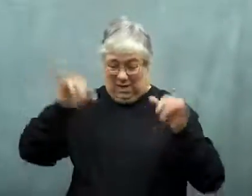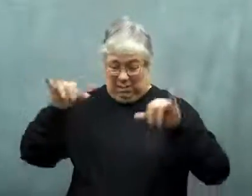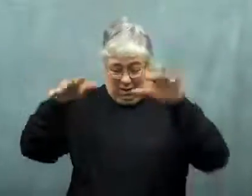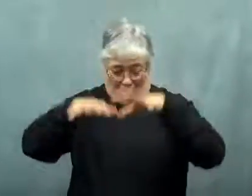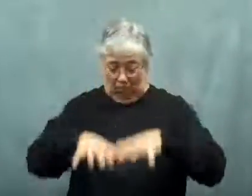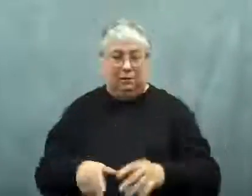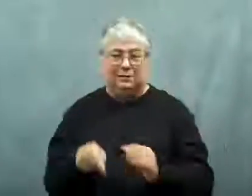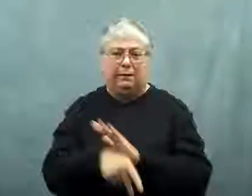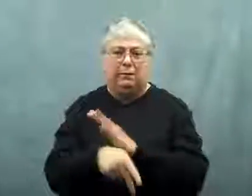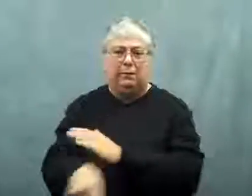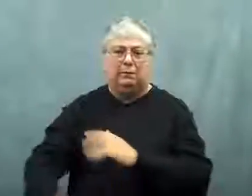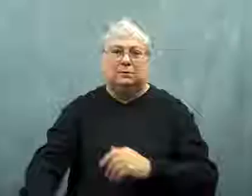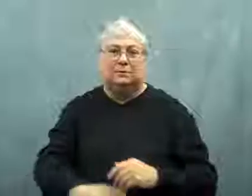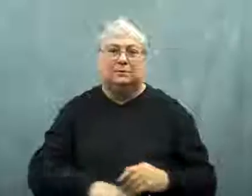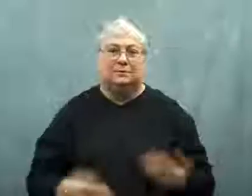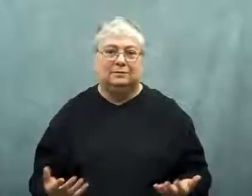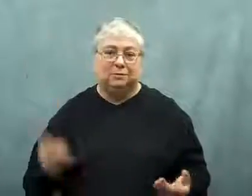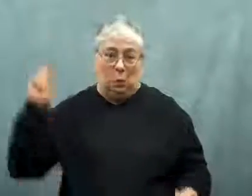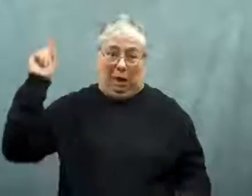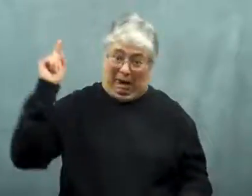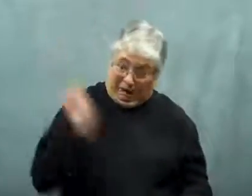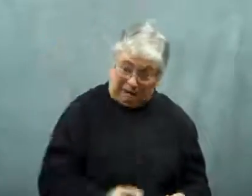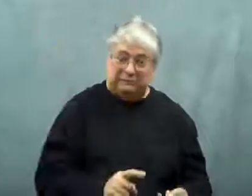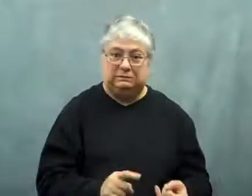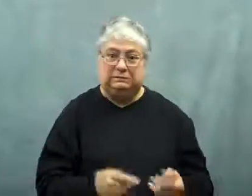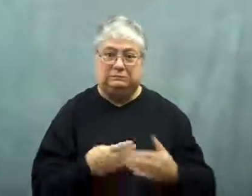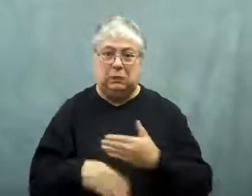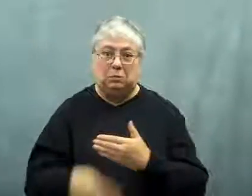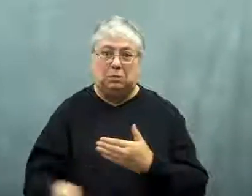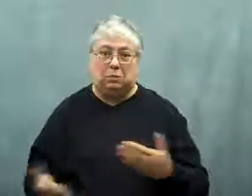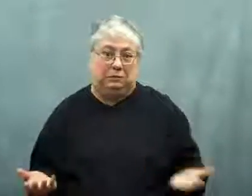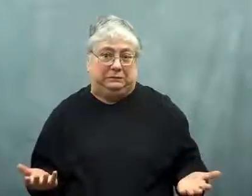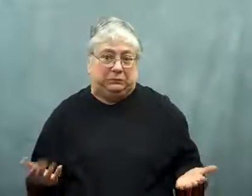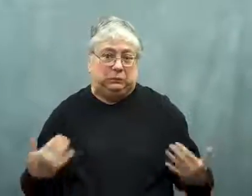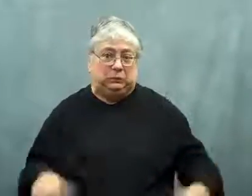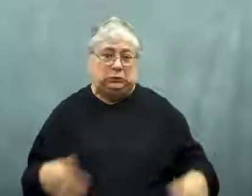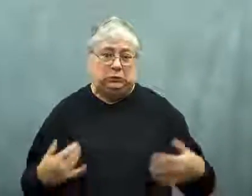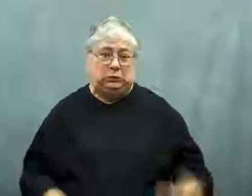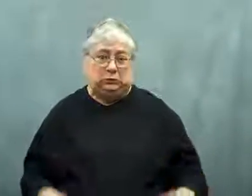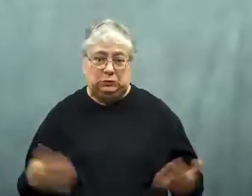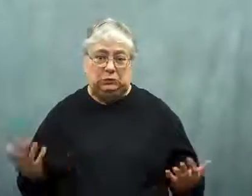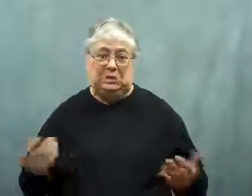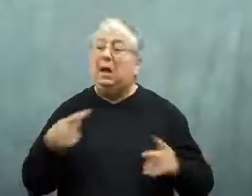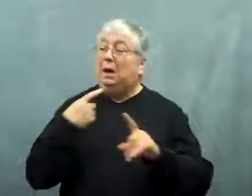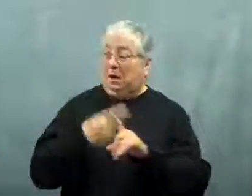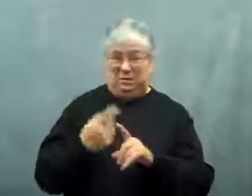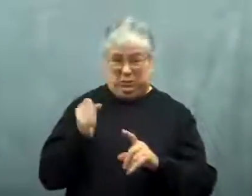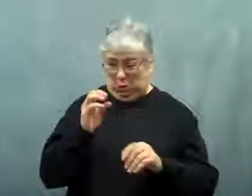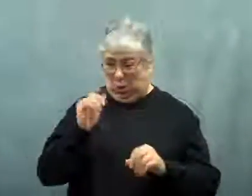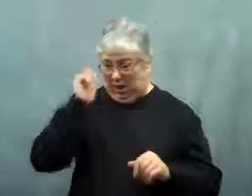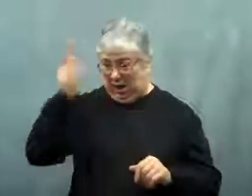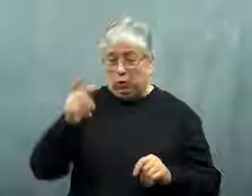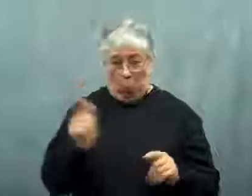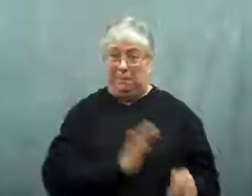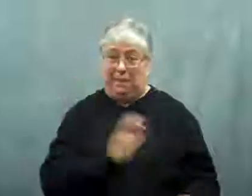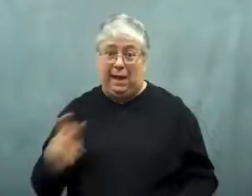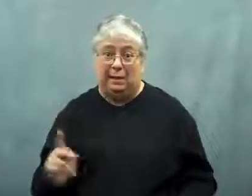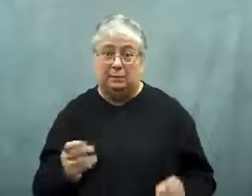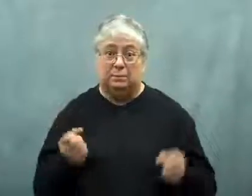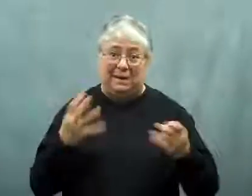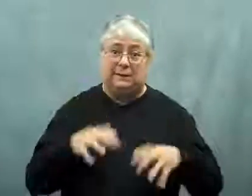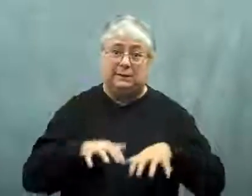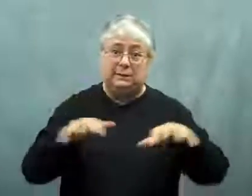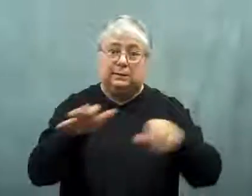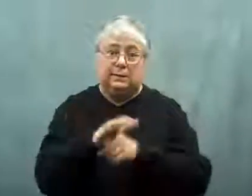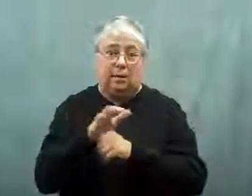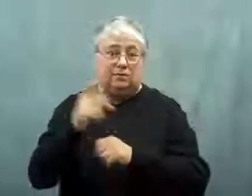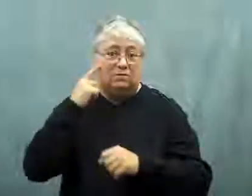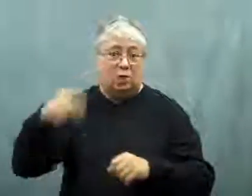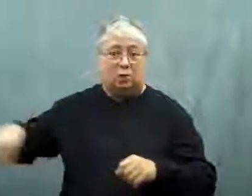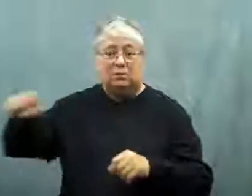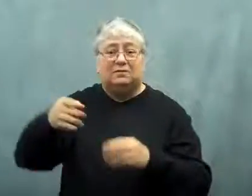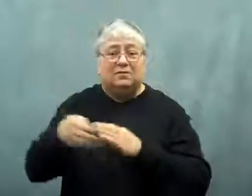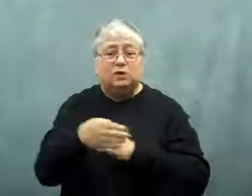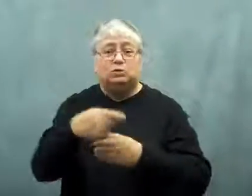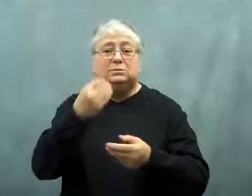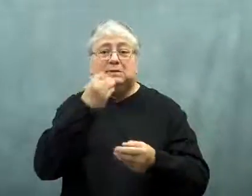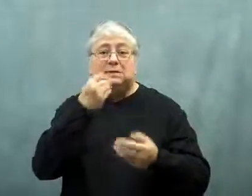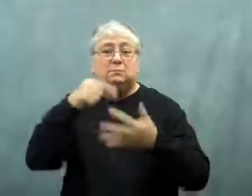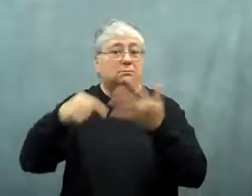The chemicals will kill these, resulting in very low levels of plankton.